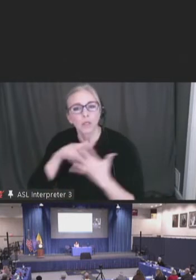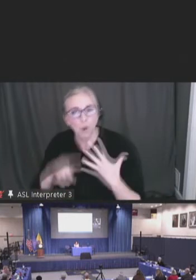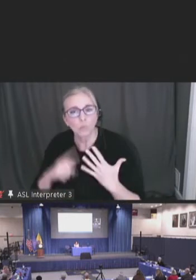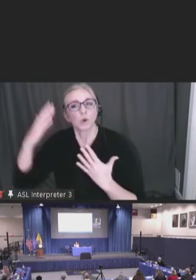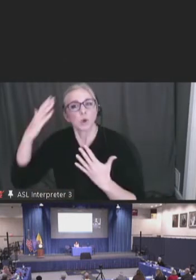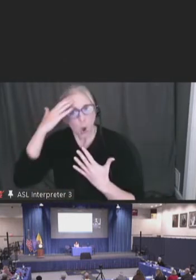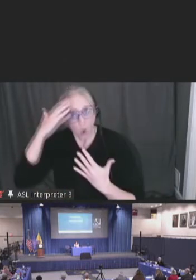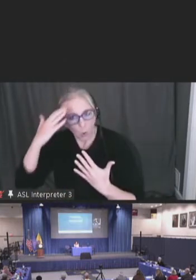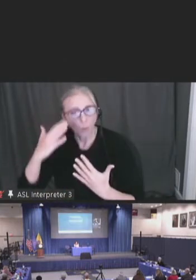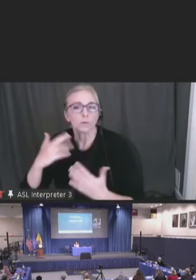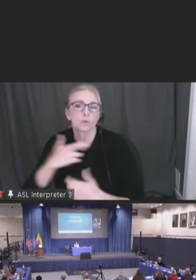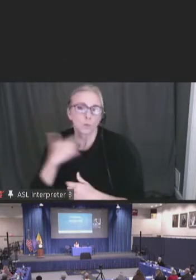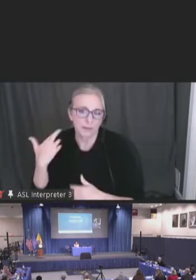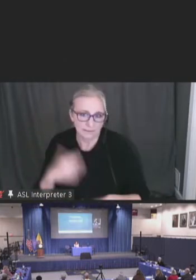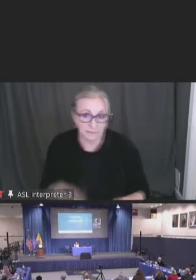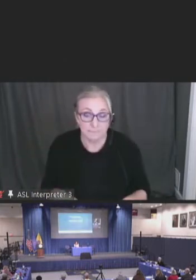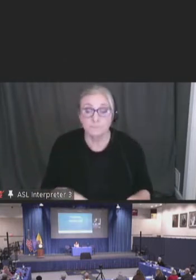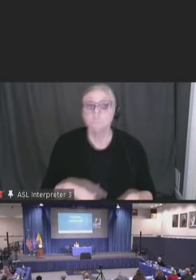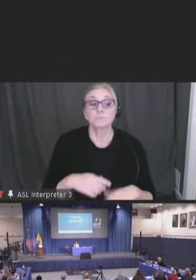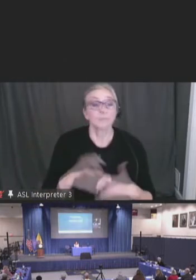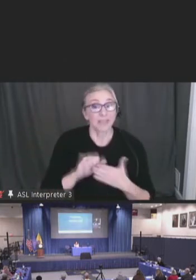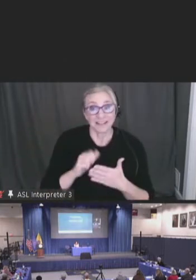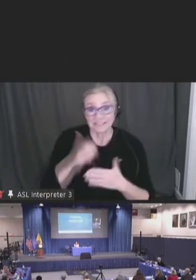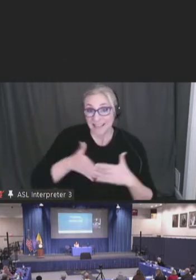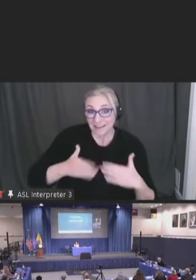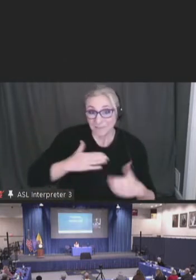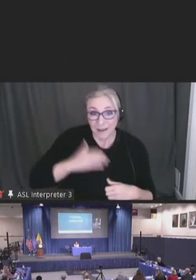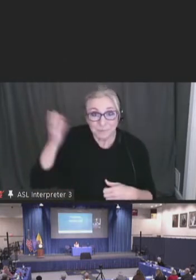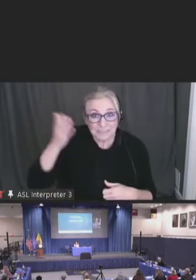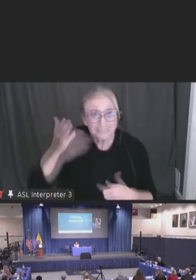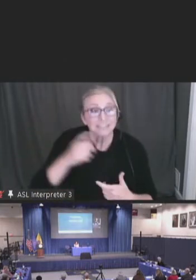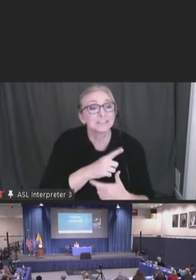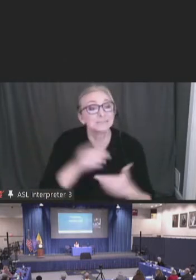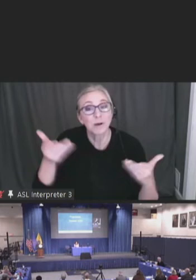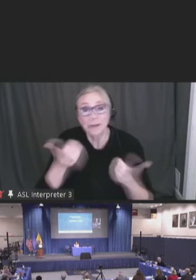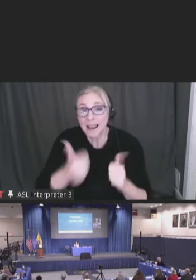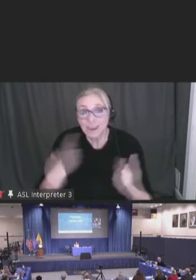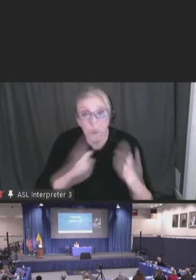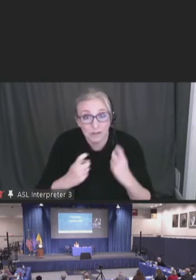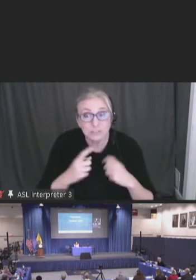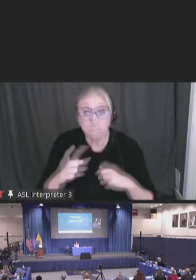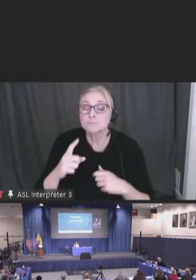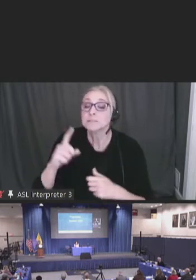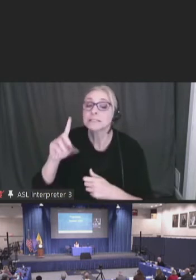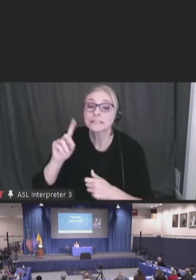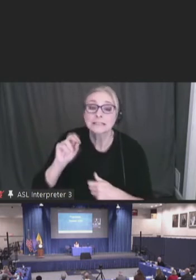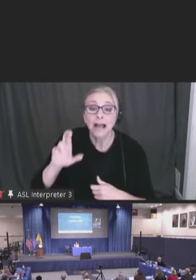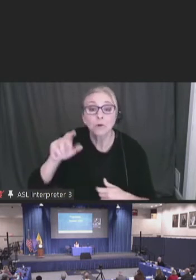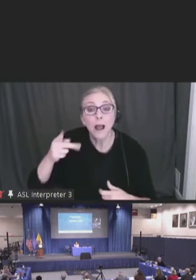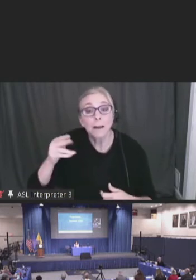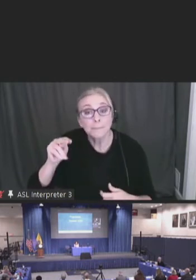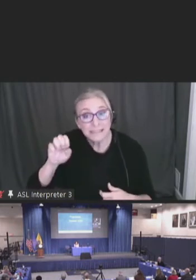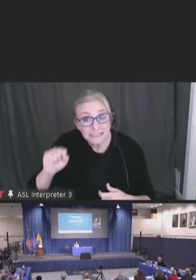So, that's the end of my presentation. And I welcome any questions. Dr. Hopkins, I understand that we're going to take questions.